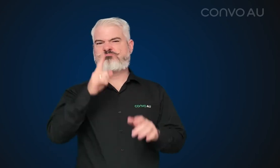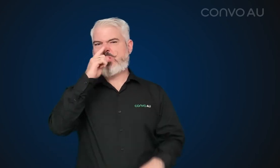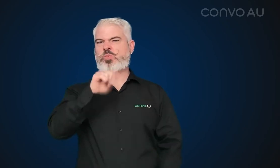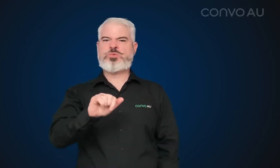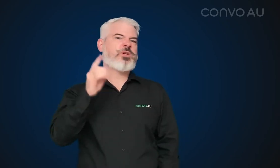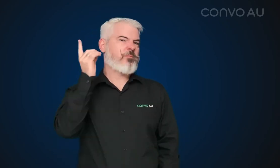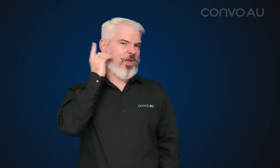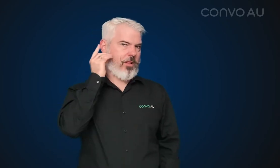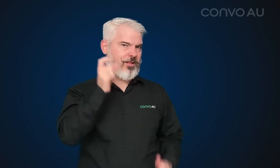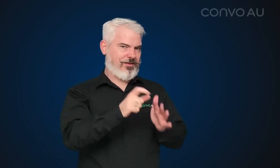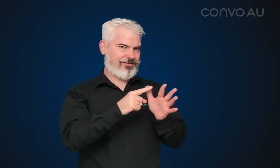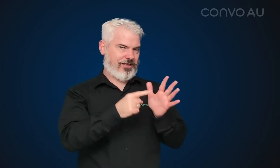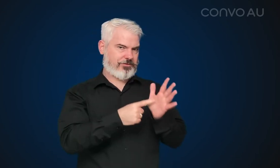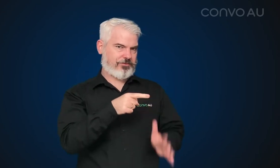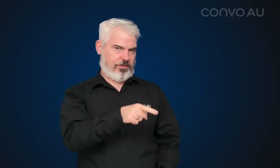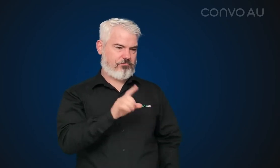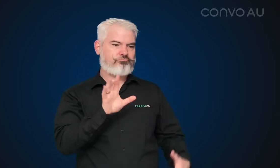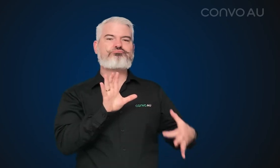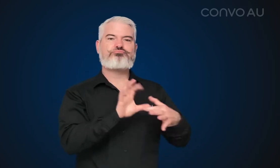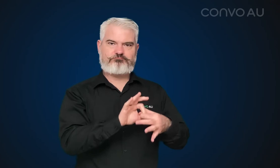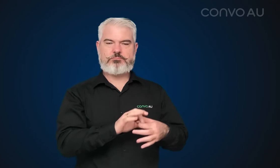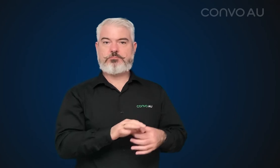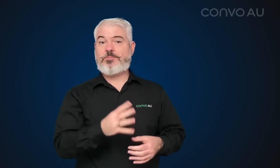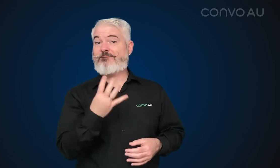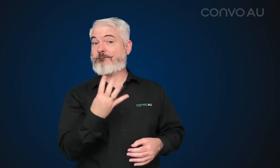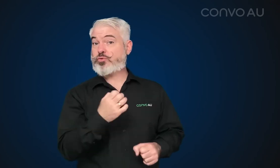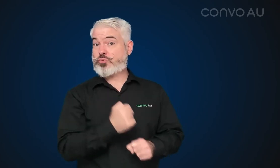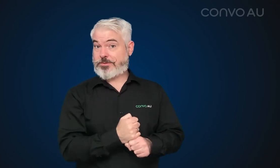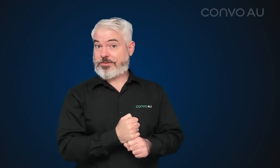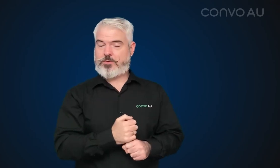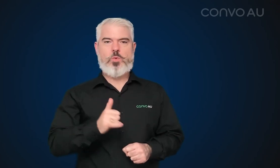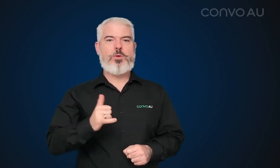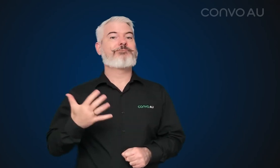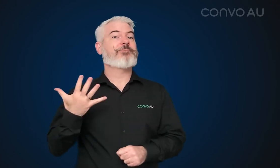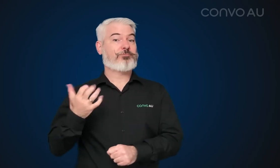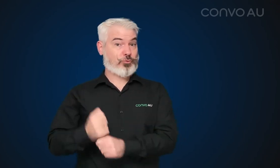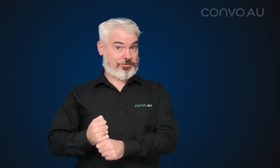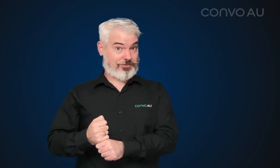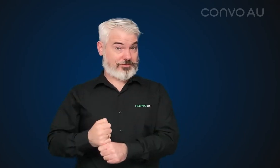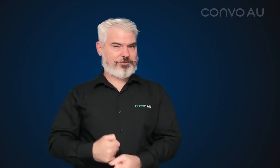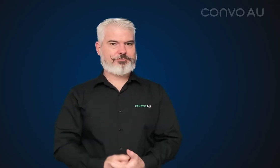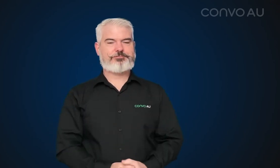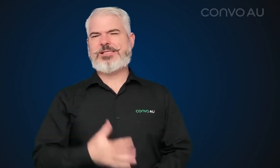it is recommended that you use either 4G or 5G mobile internet connection on your smart device